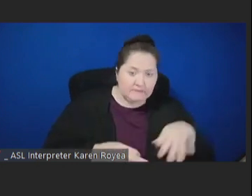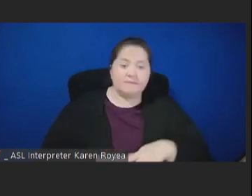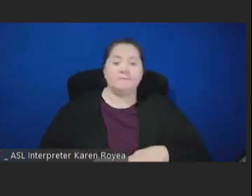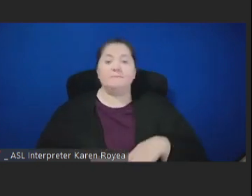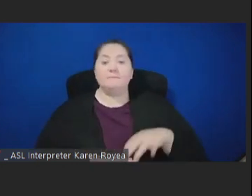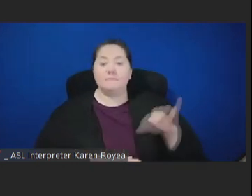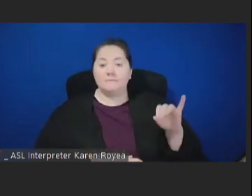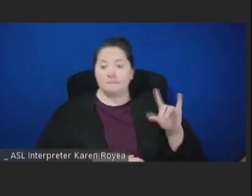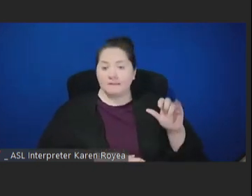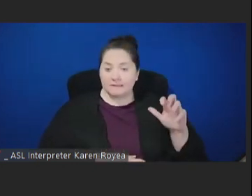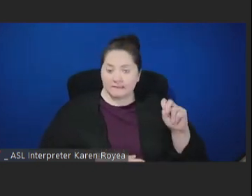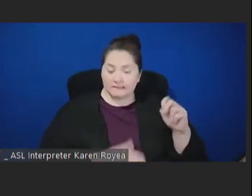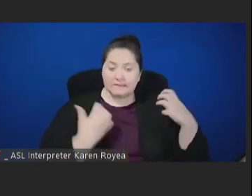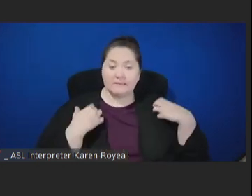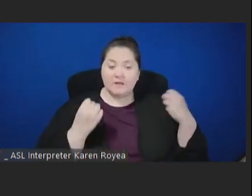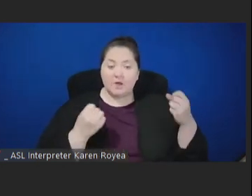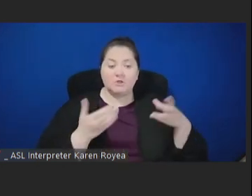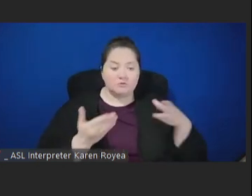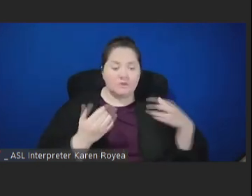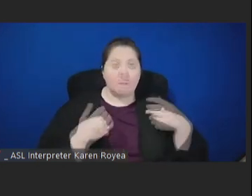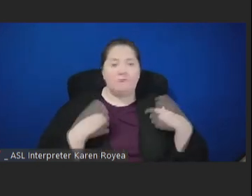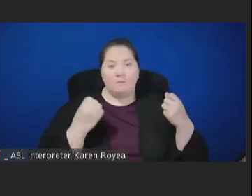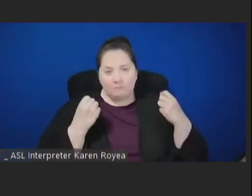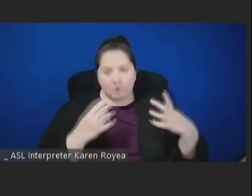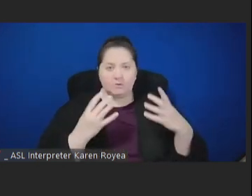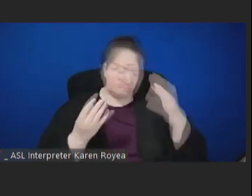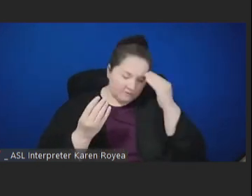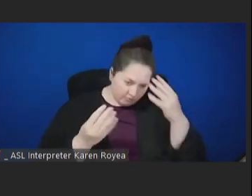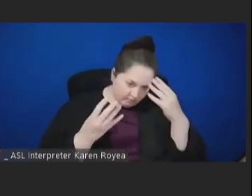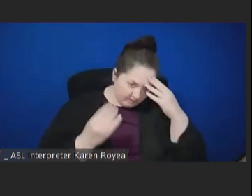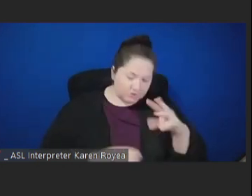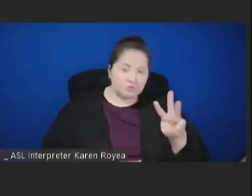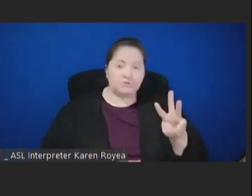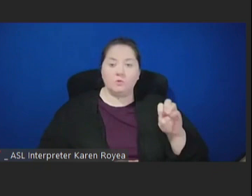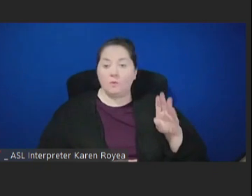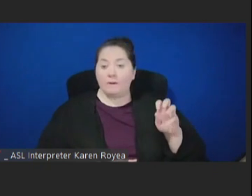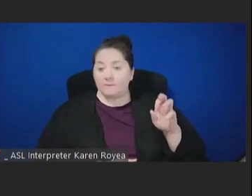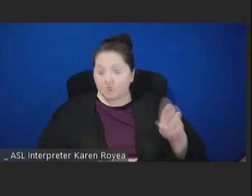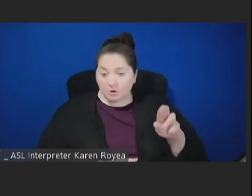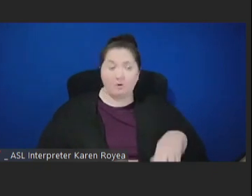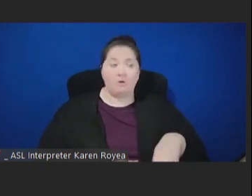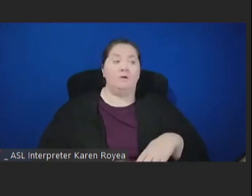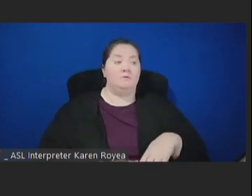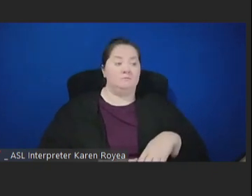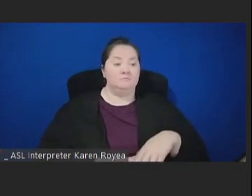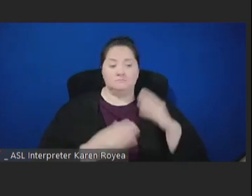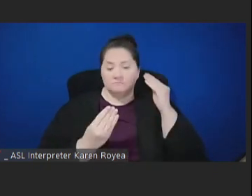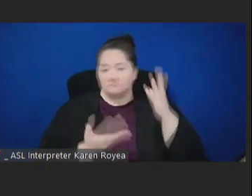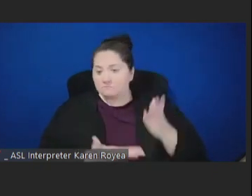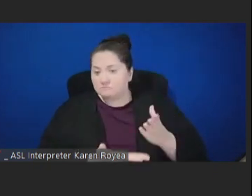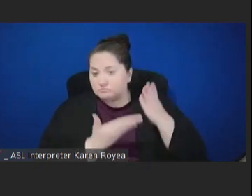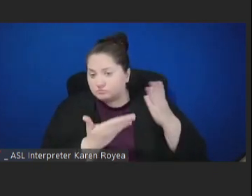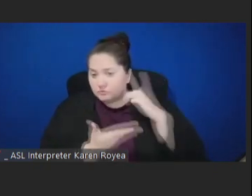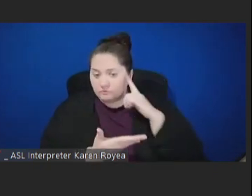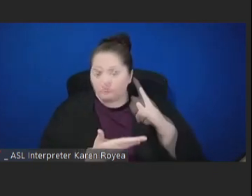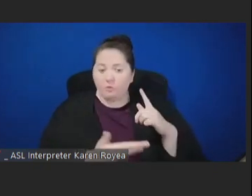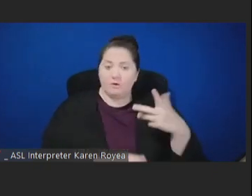also organized multiple informational webinars to educate providers on the vaccine recommendations.